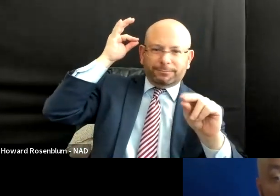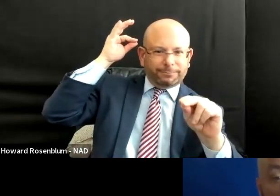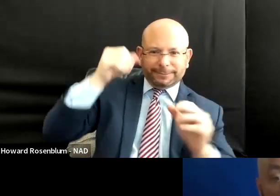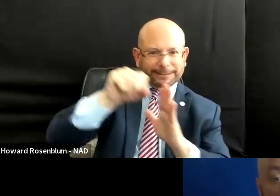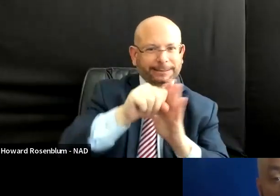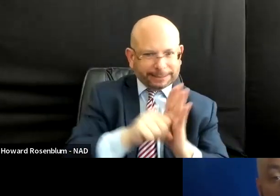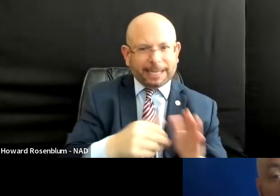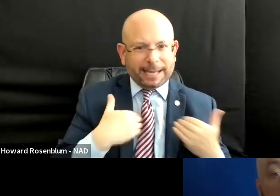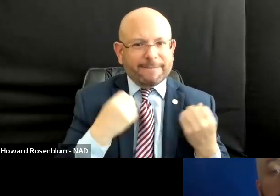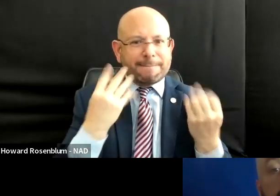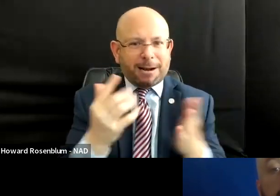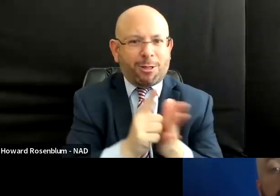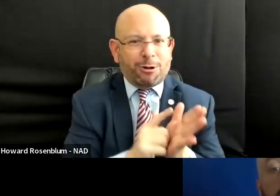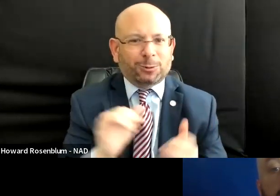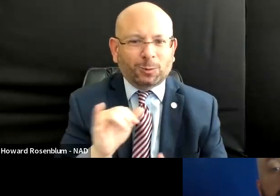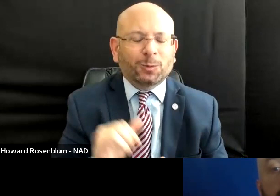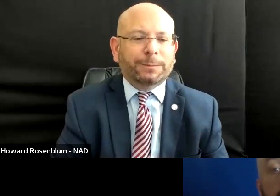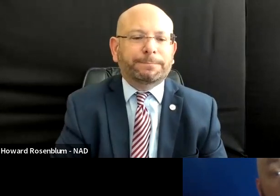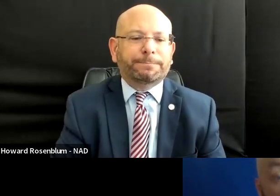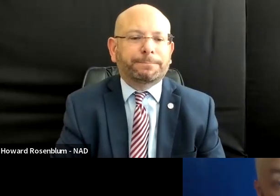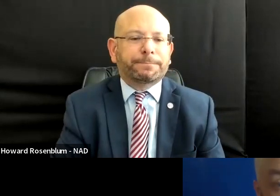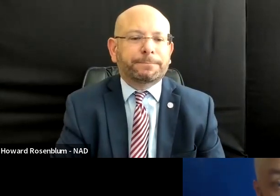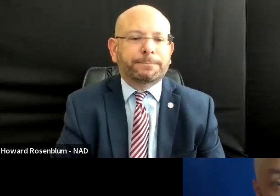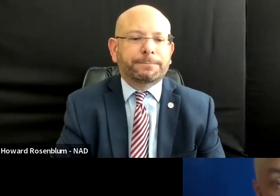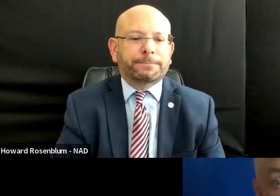kill the bill immediately and that's part of our work